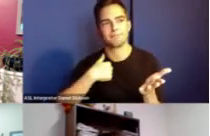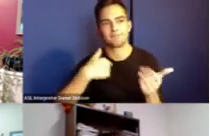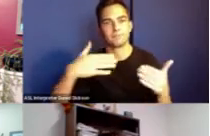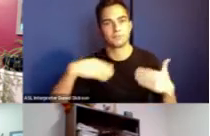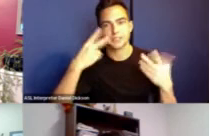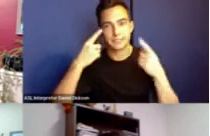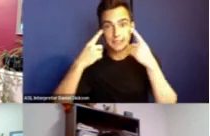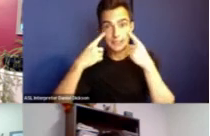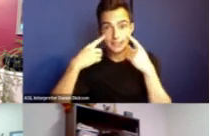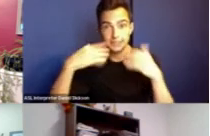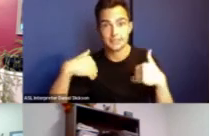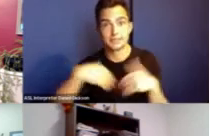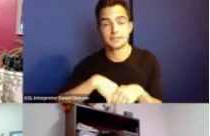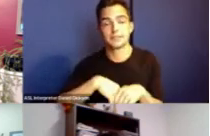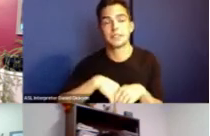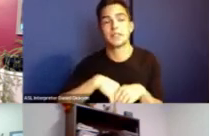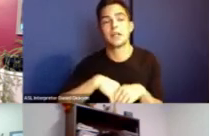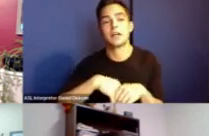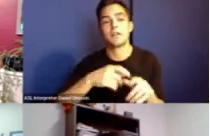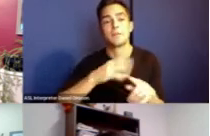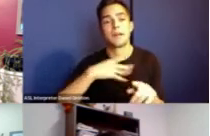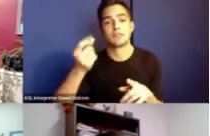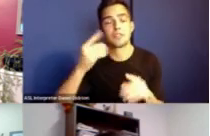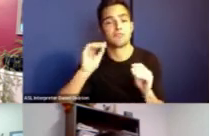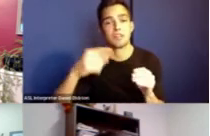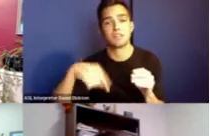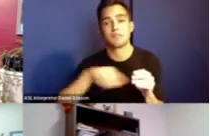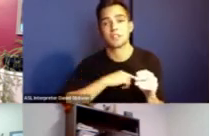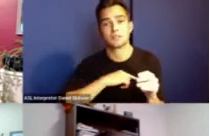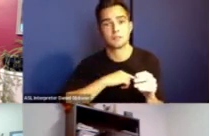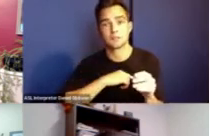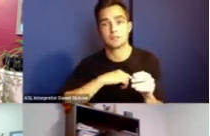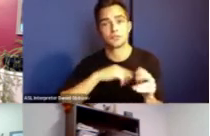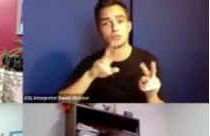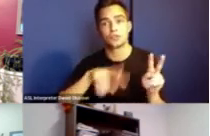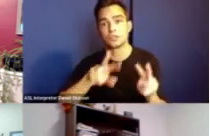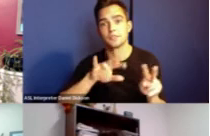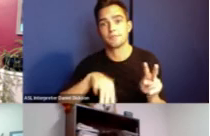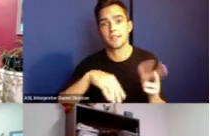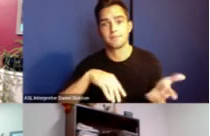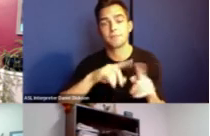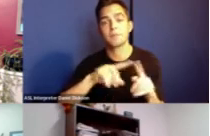it. Um, to my knowledge, none of the subgroups are looking at that. But what I will say is